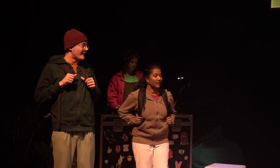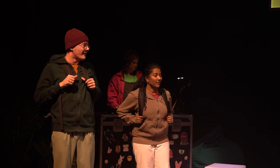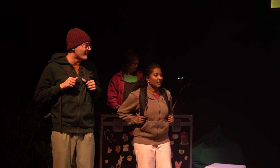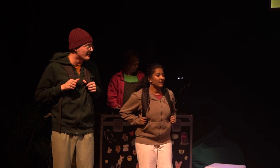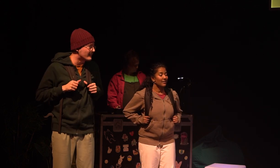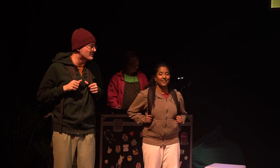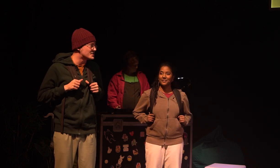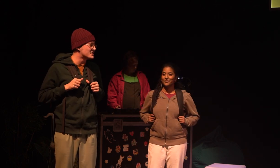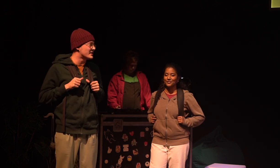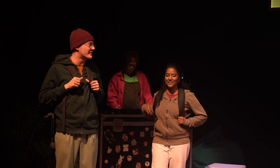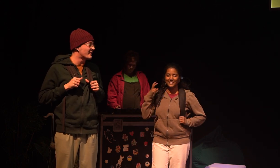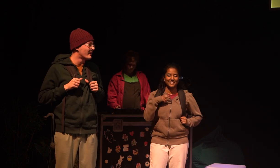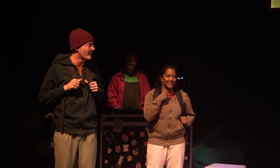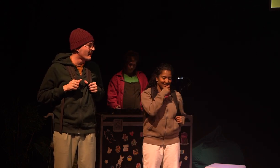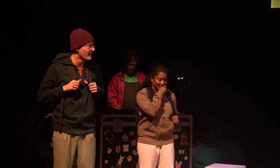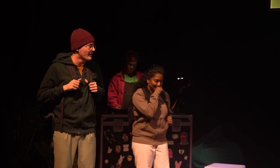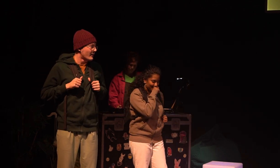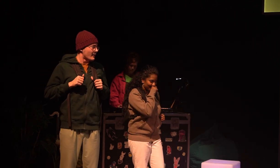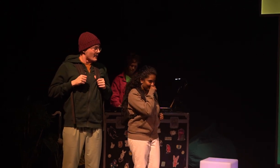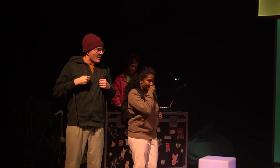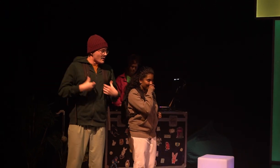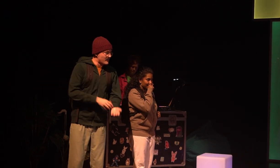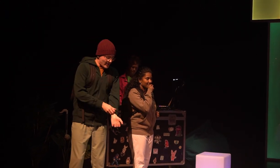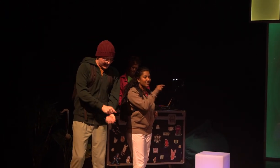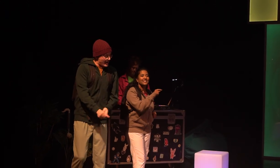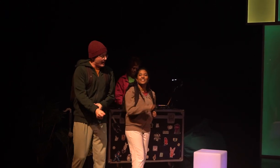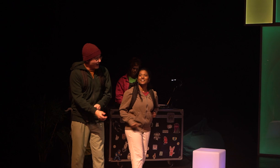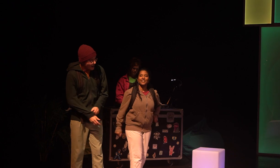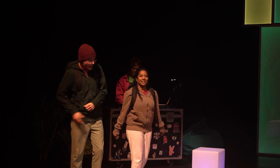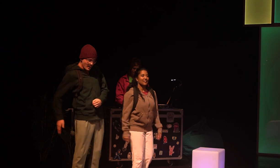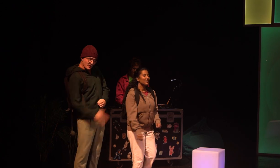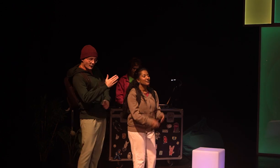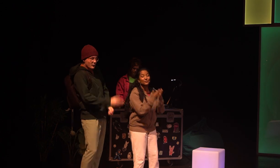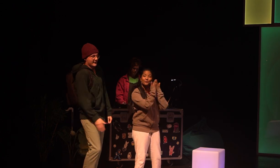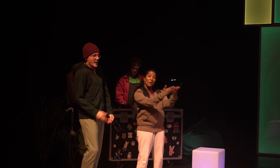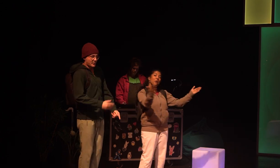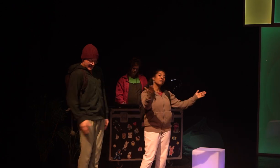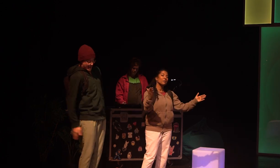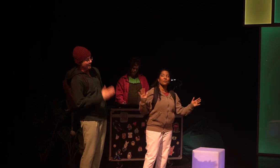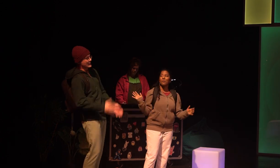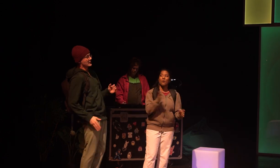Oh shit. Right, yeah, the doors are opening.